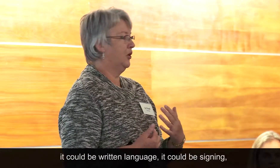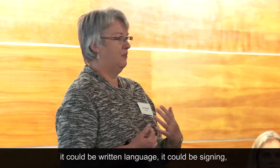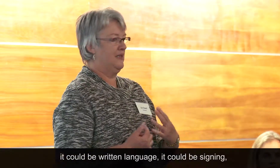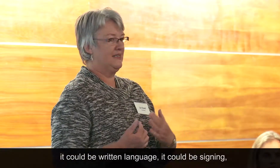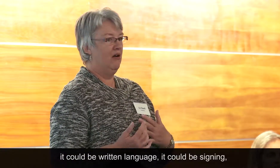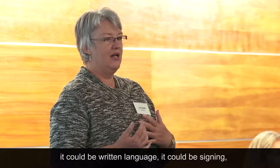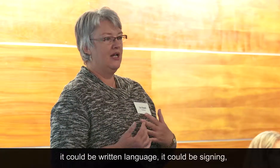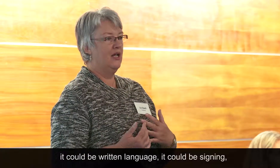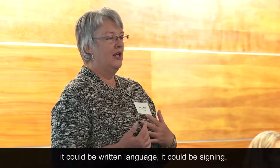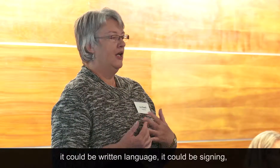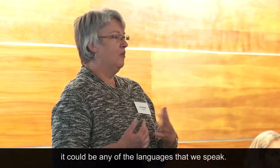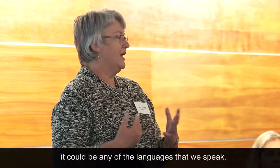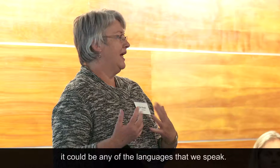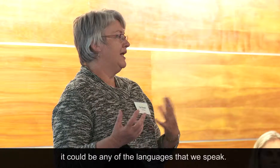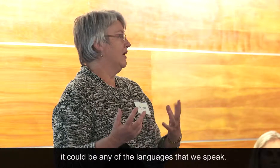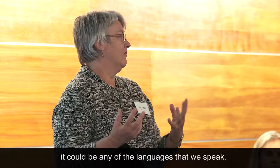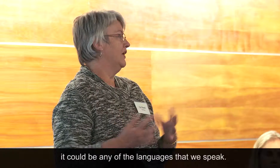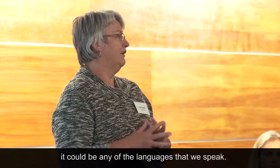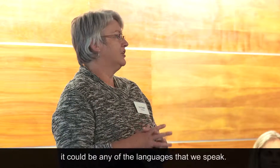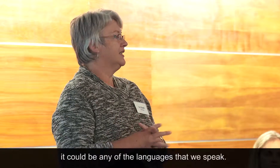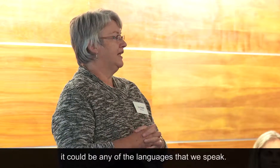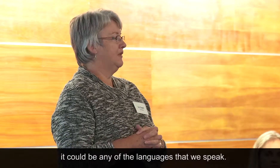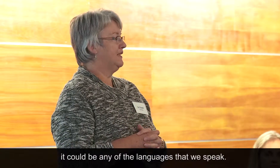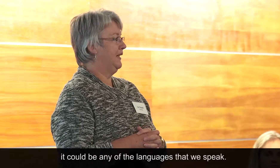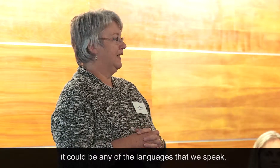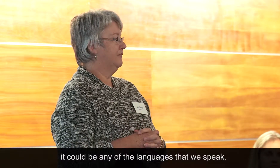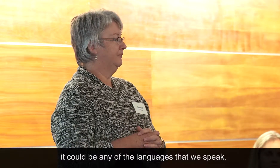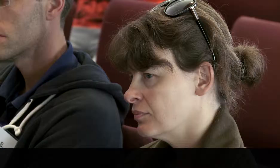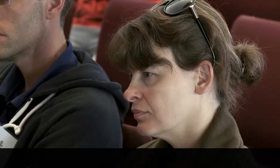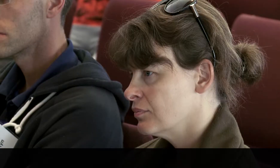could be signing, it could be any of the languages that we speak. Interview with Elizabeth continued.